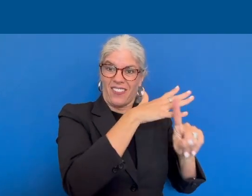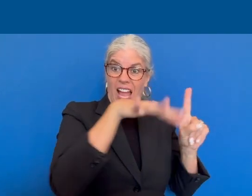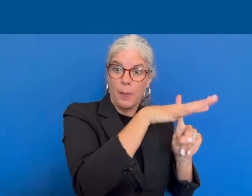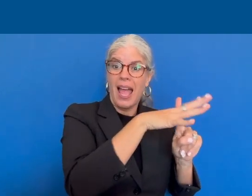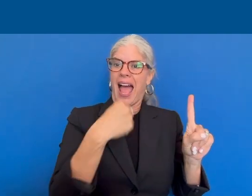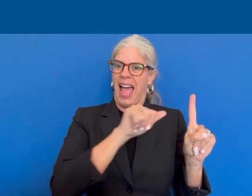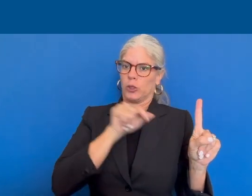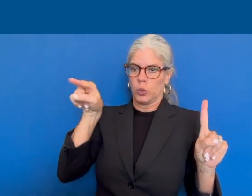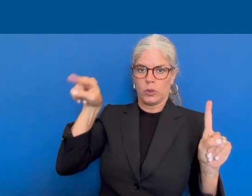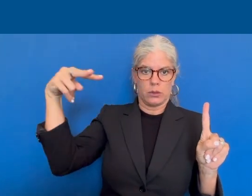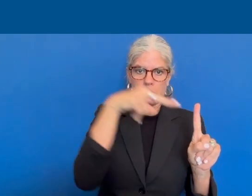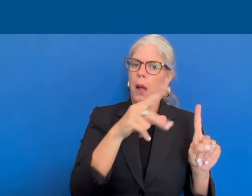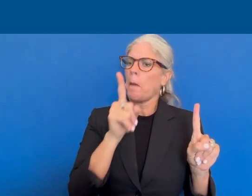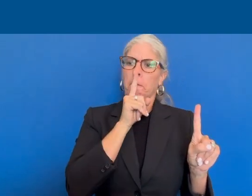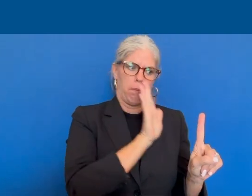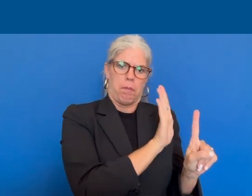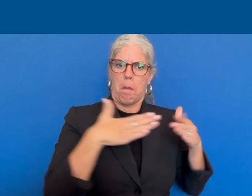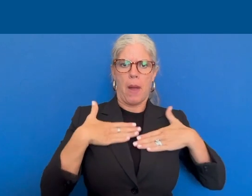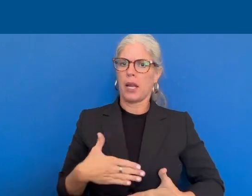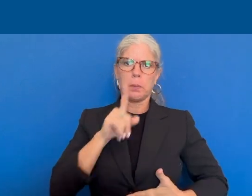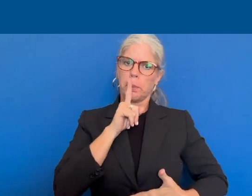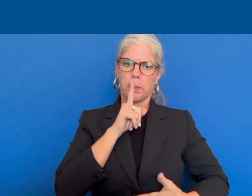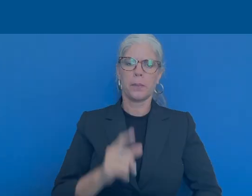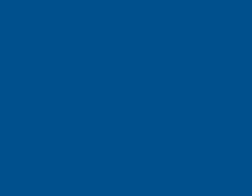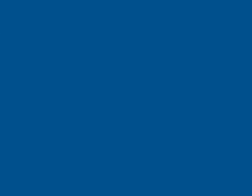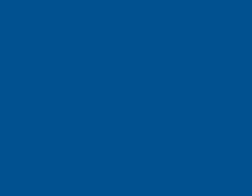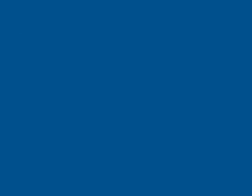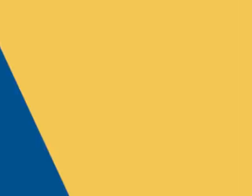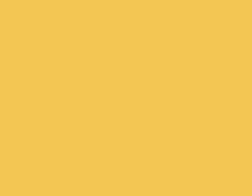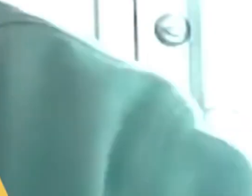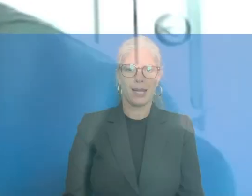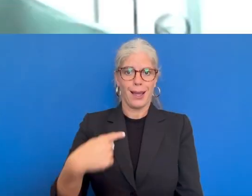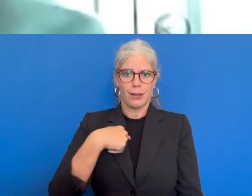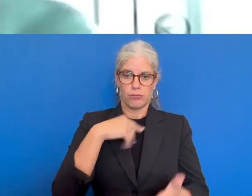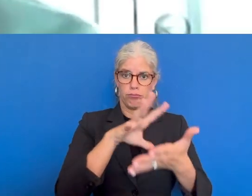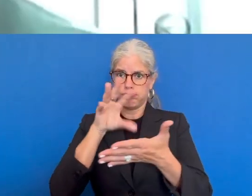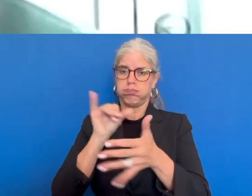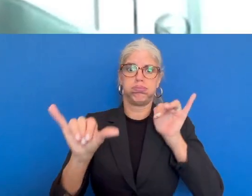and the attitudes of others, not their body. I was learning how many barriers there were.